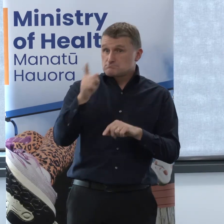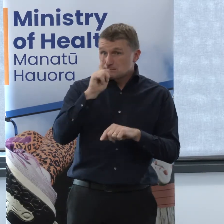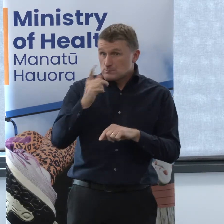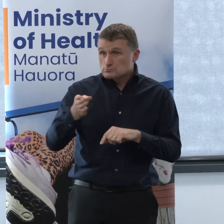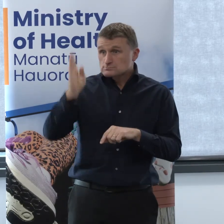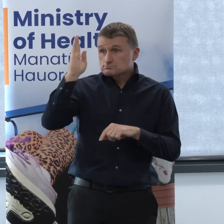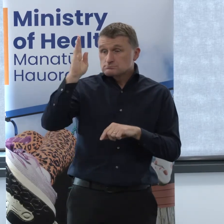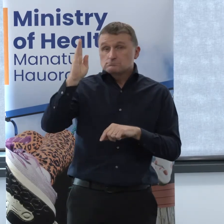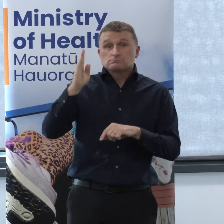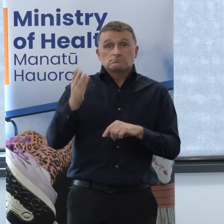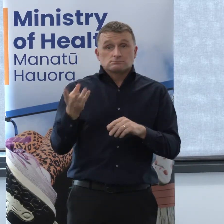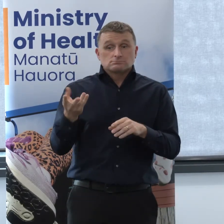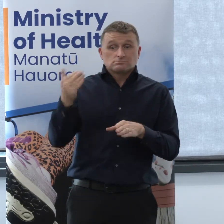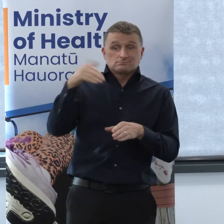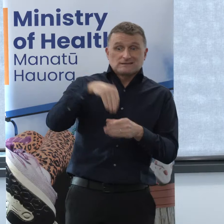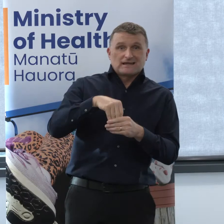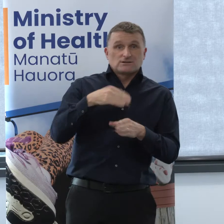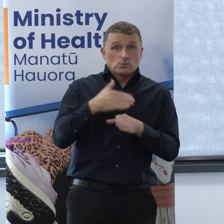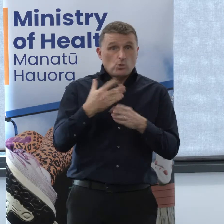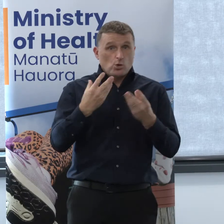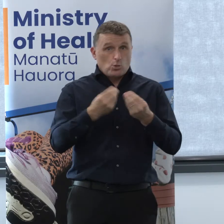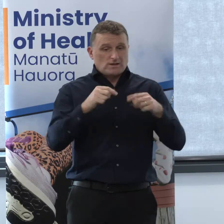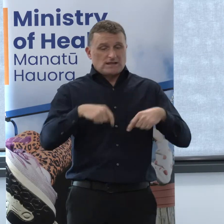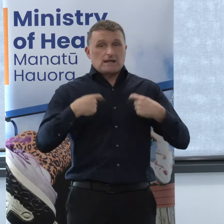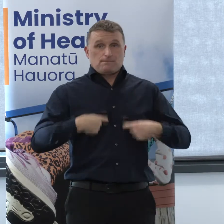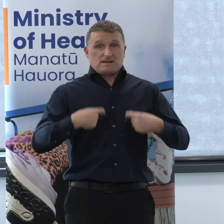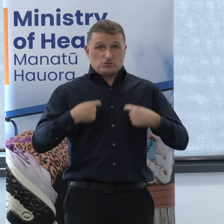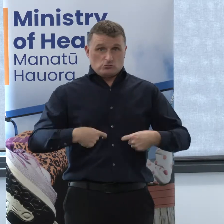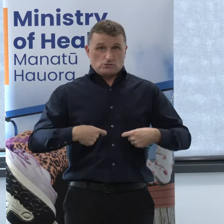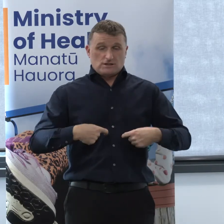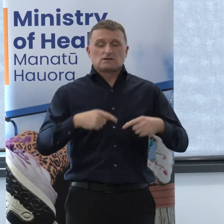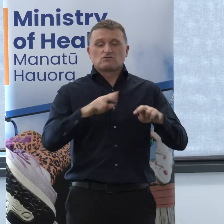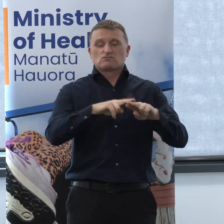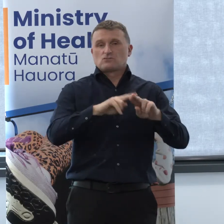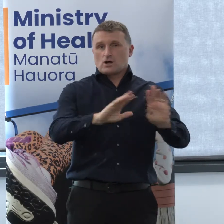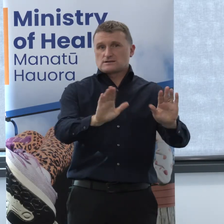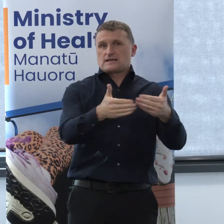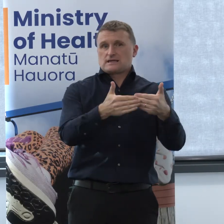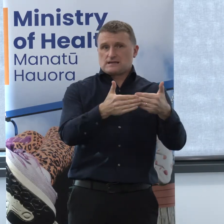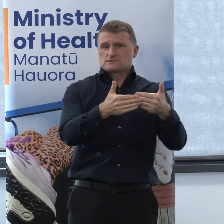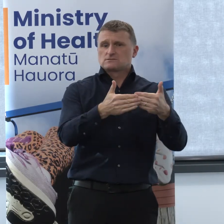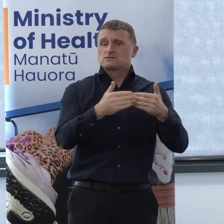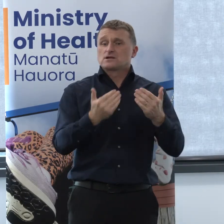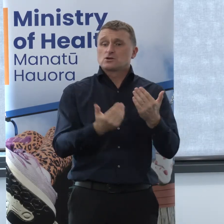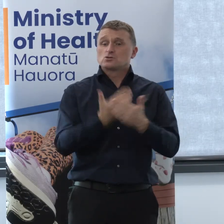Friday, looking forward to reviewing those applications, and we expect to make an